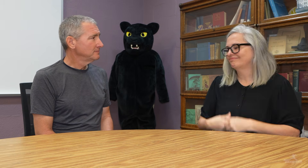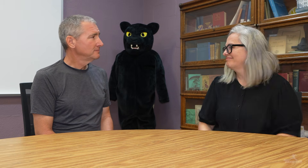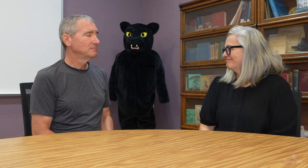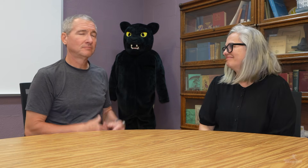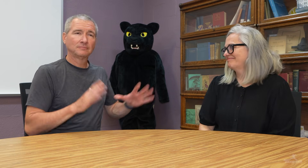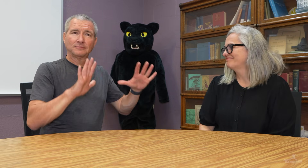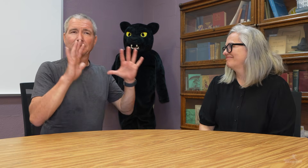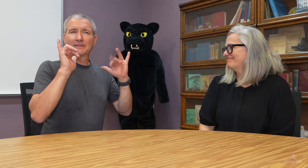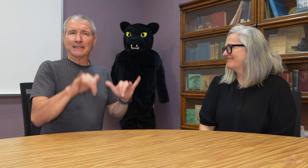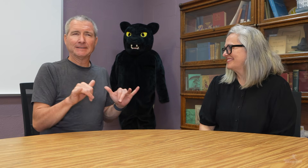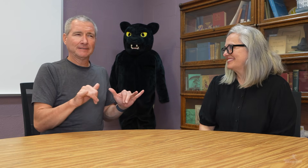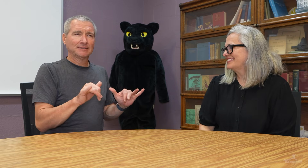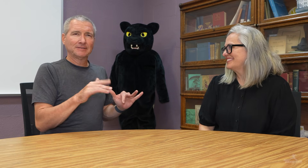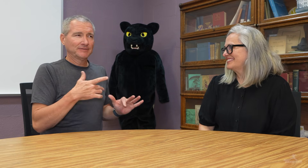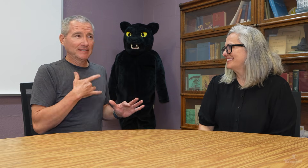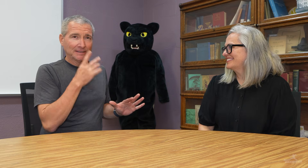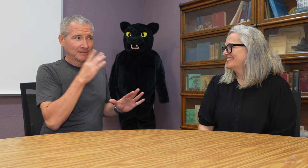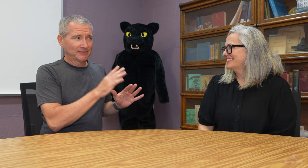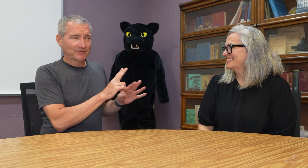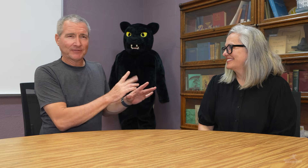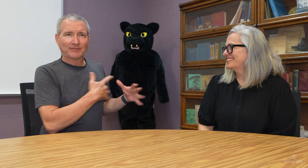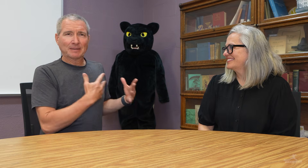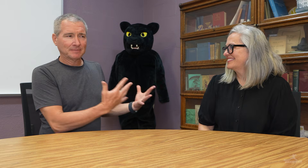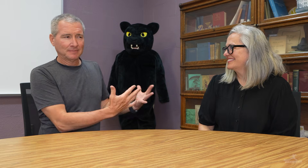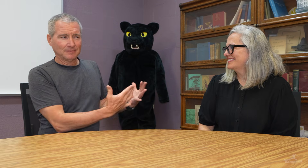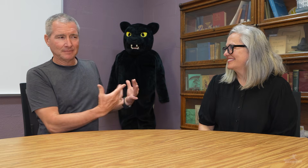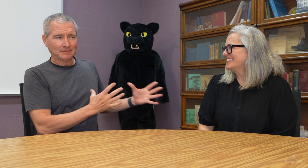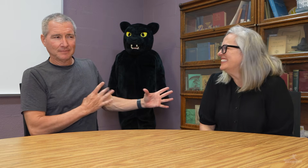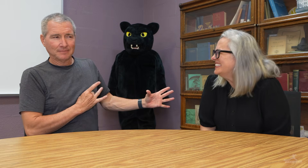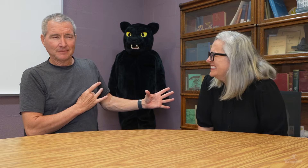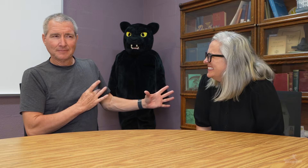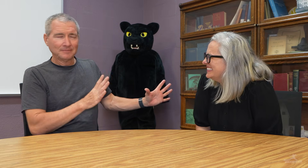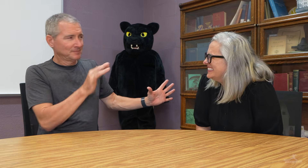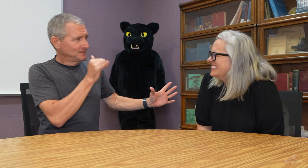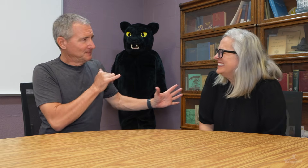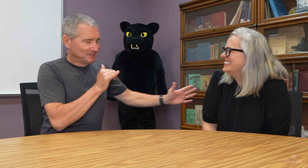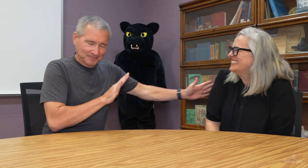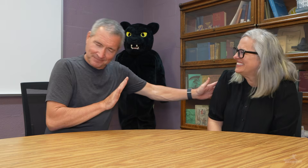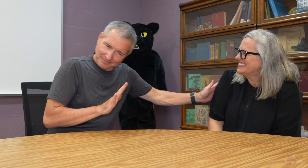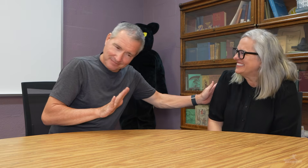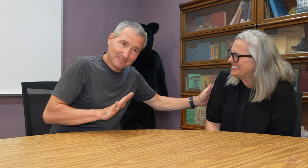I have to admit, this is inspiring!